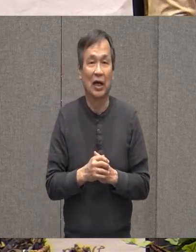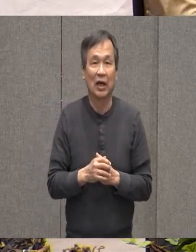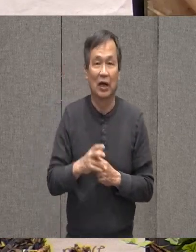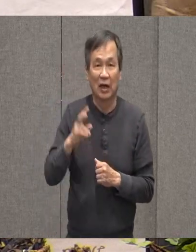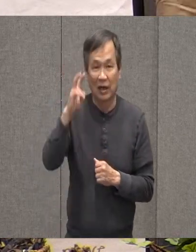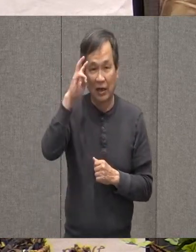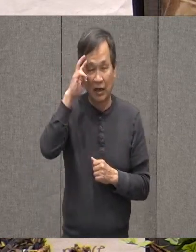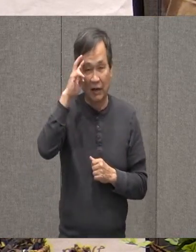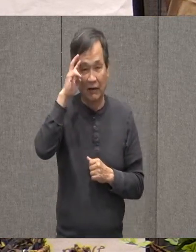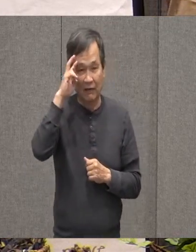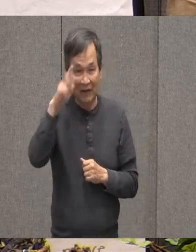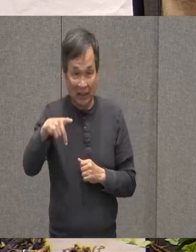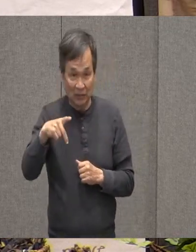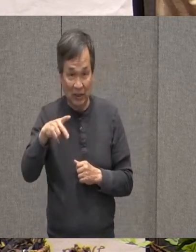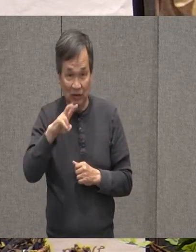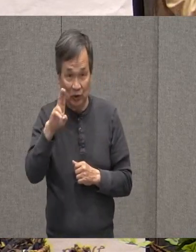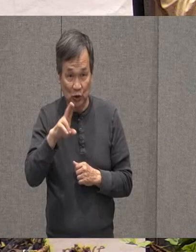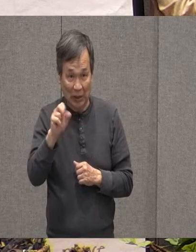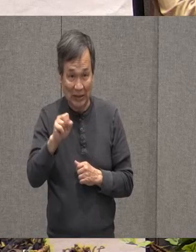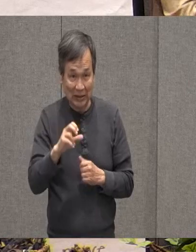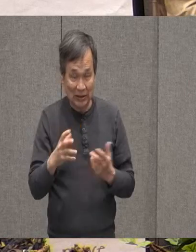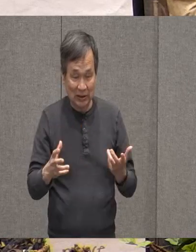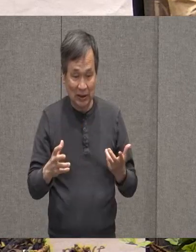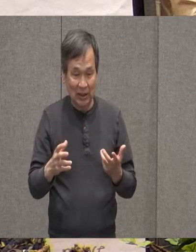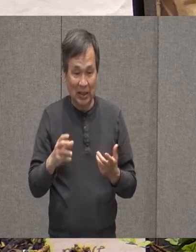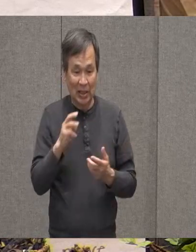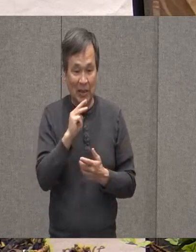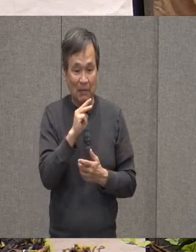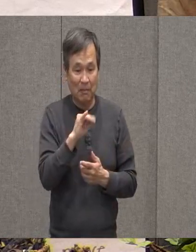of our United States, Mike Pence.